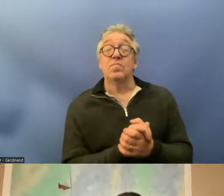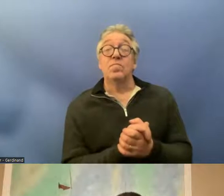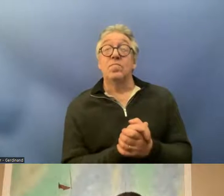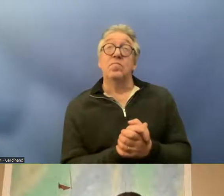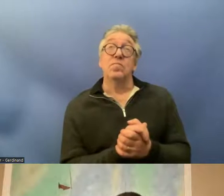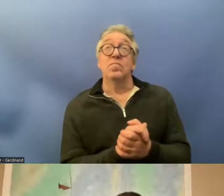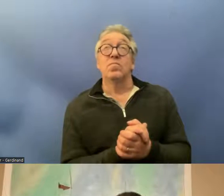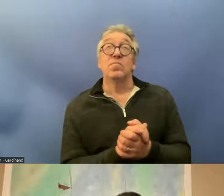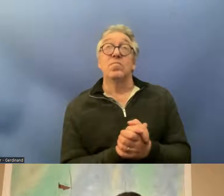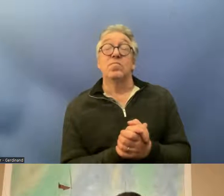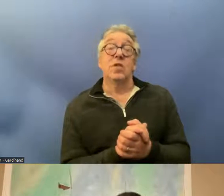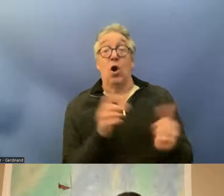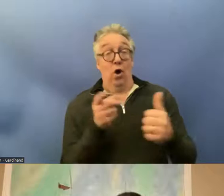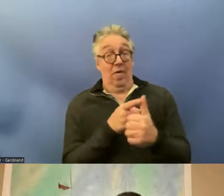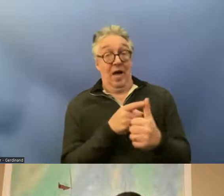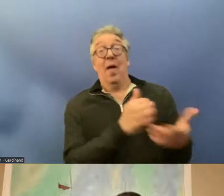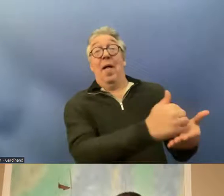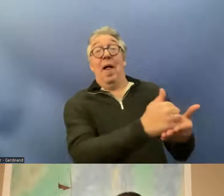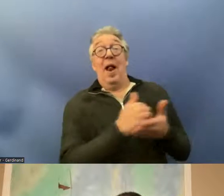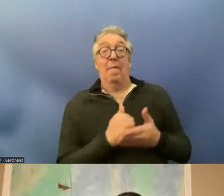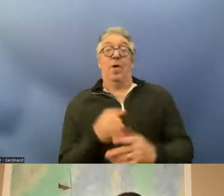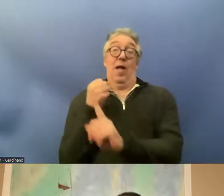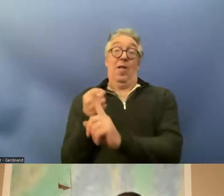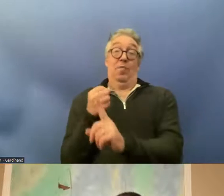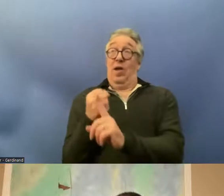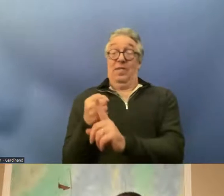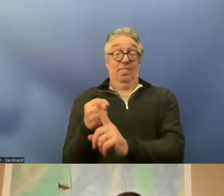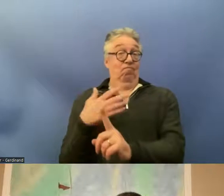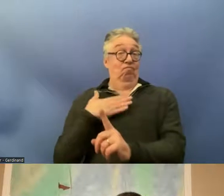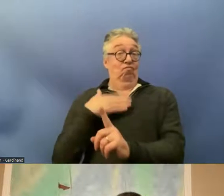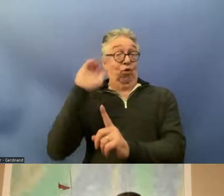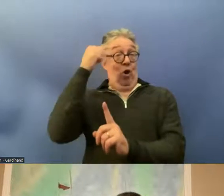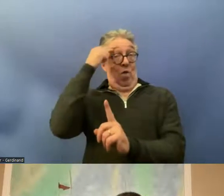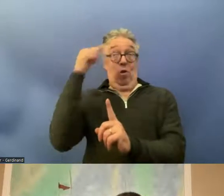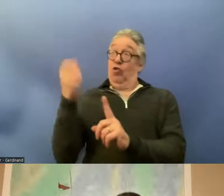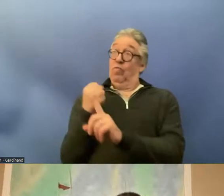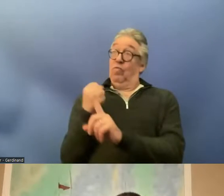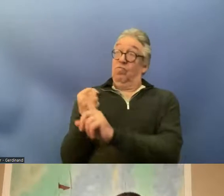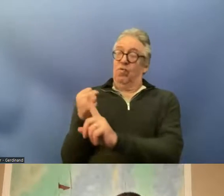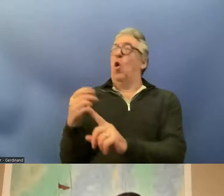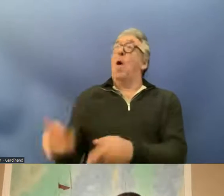to advocate with their respective governments for more and better data.